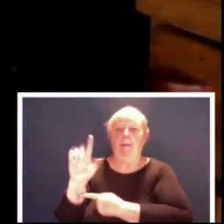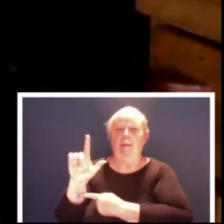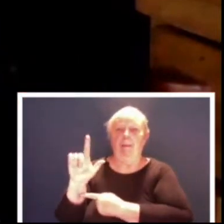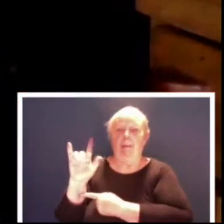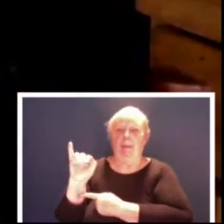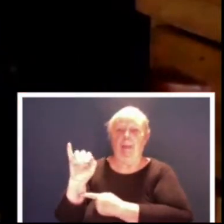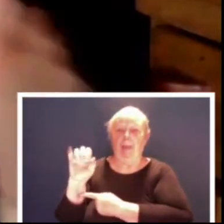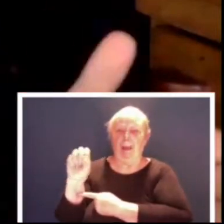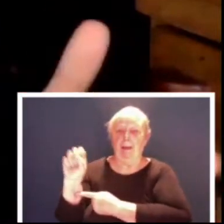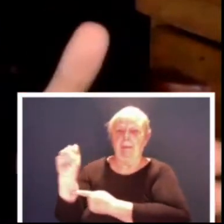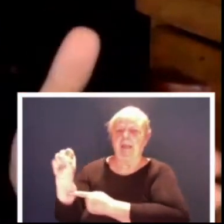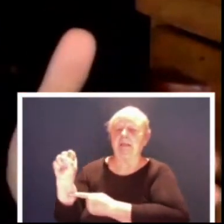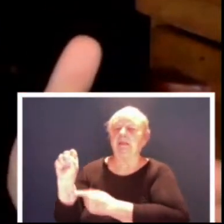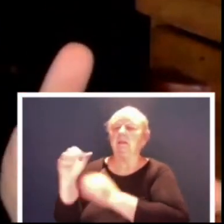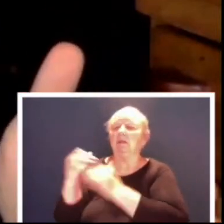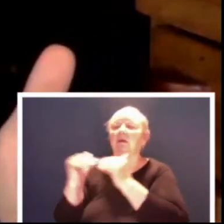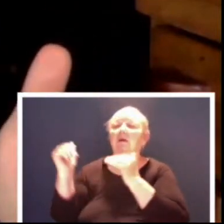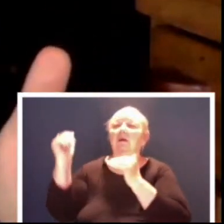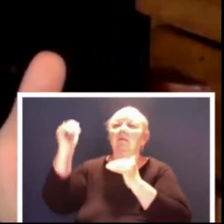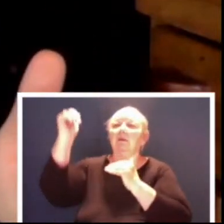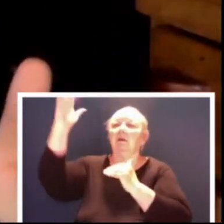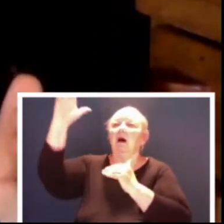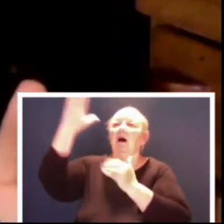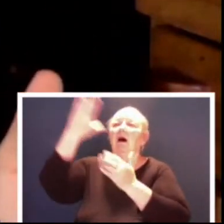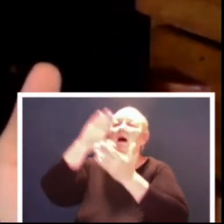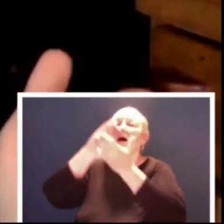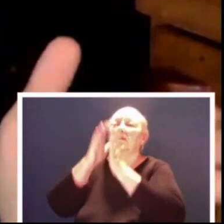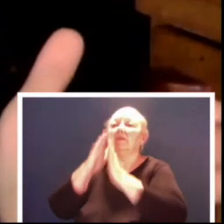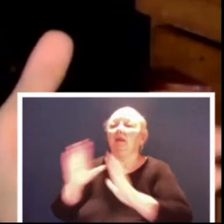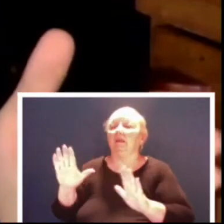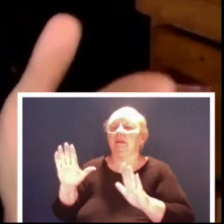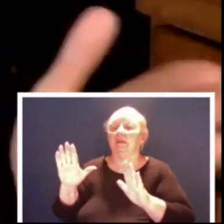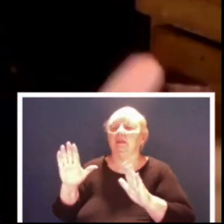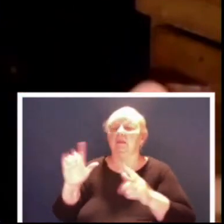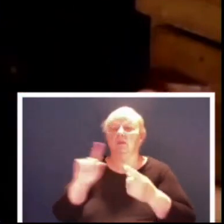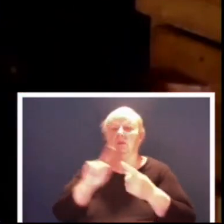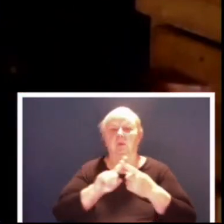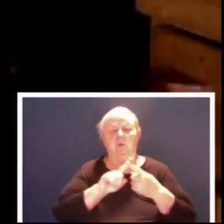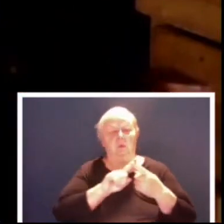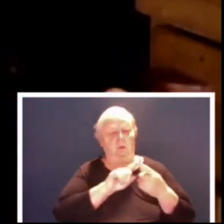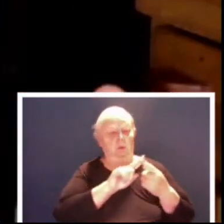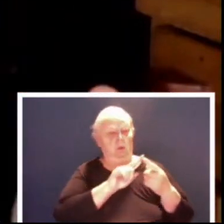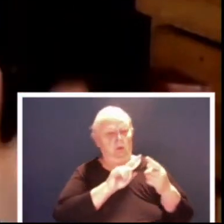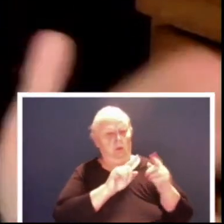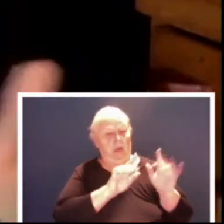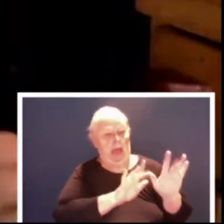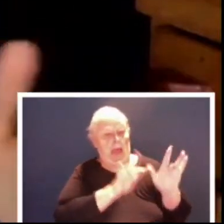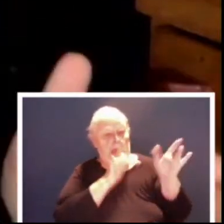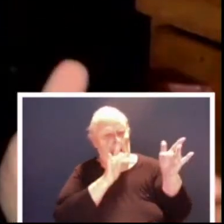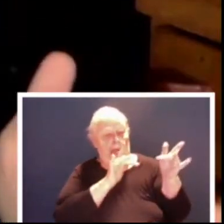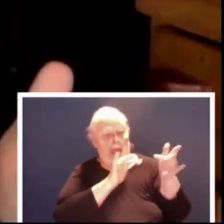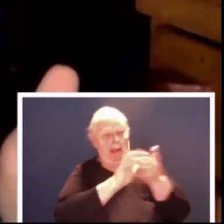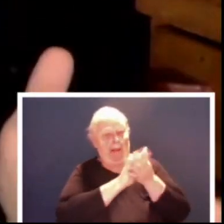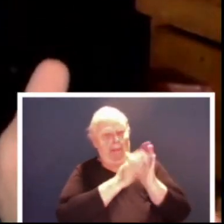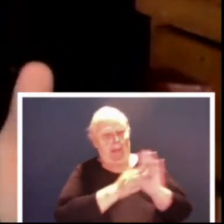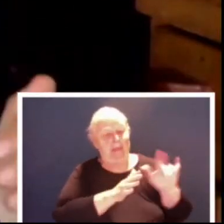The very light form of peace being just content. Or actually, that's probably deeper, content and fulfillment.